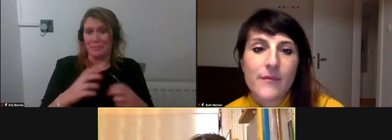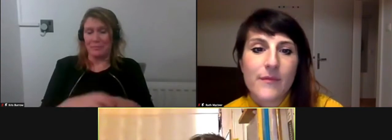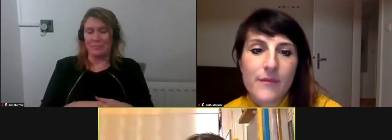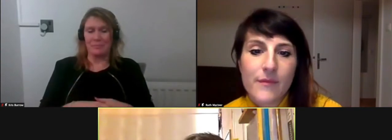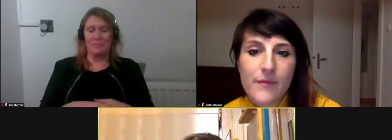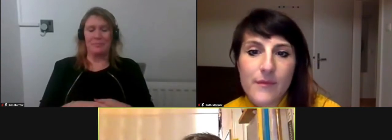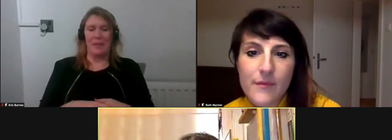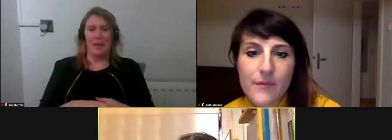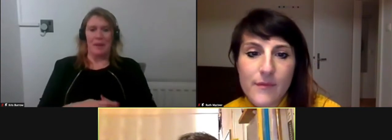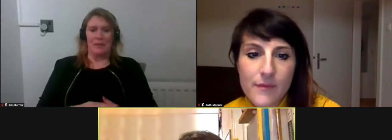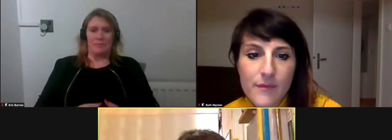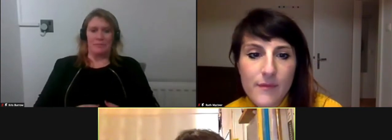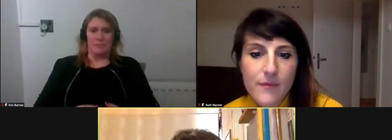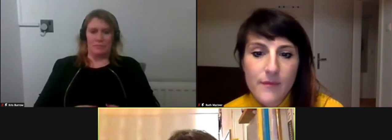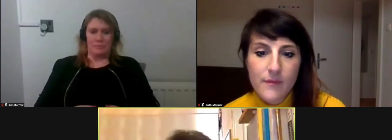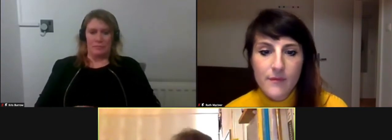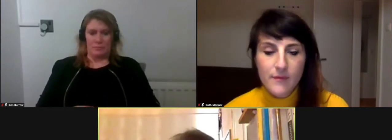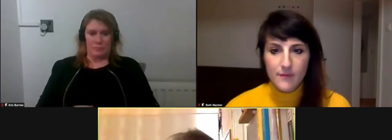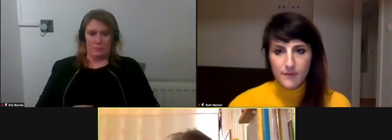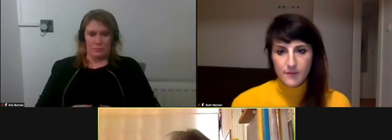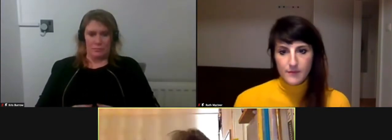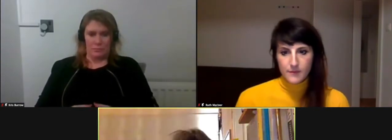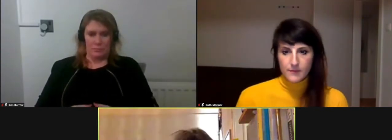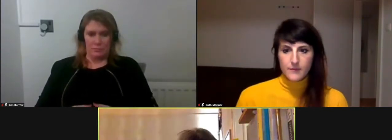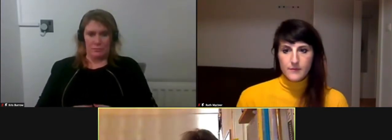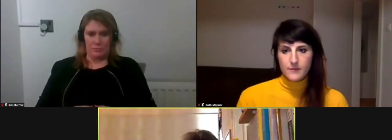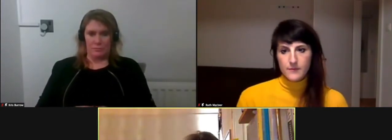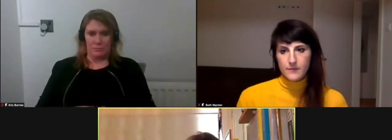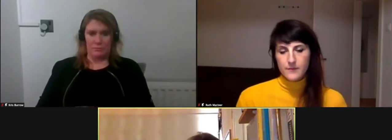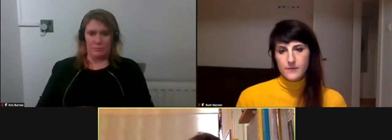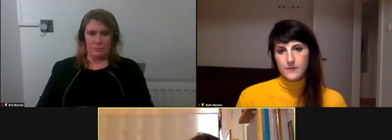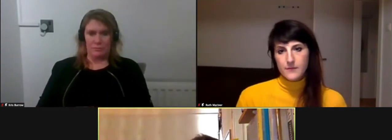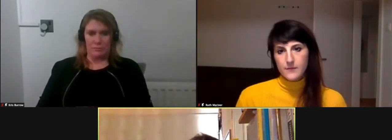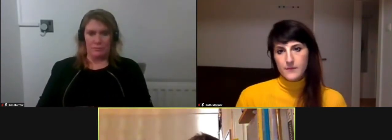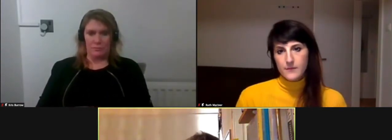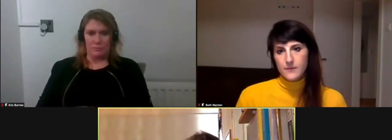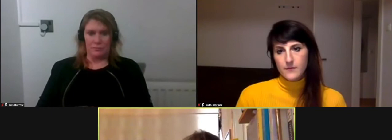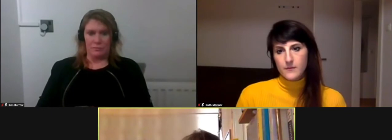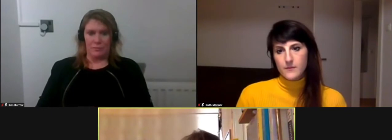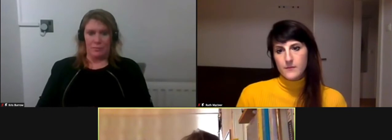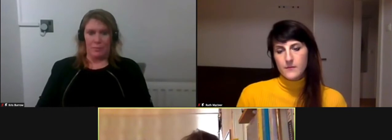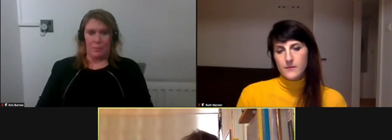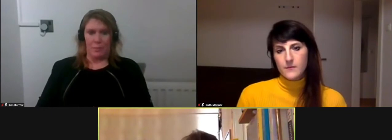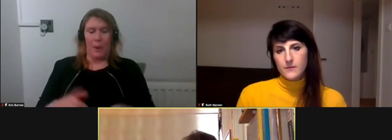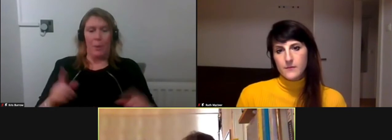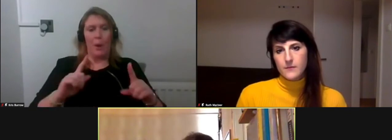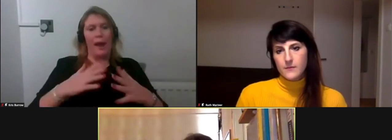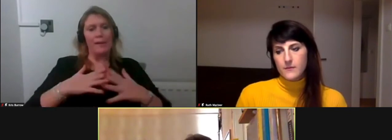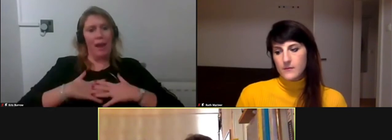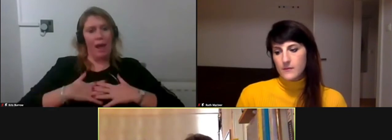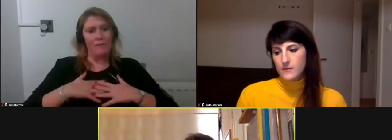What I would really love is, if and when we're able to bring the project to a live